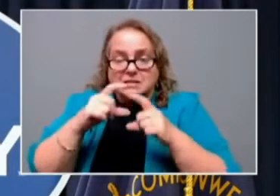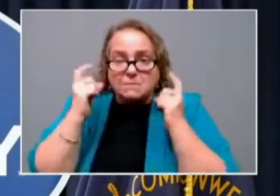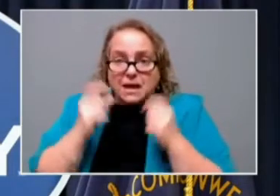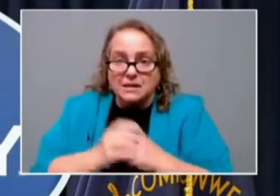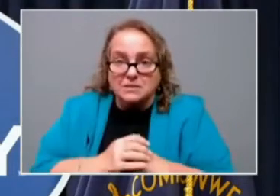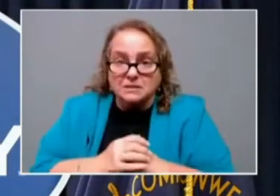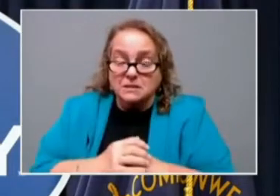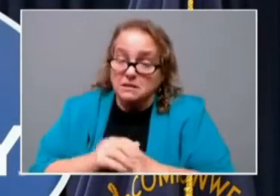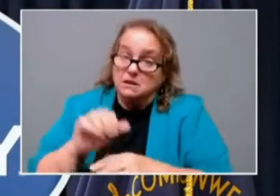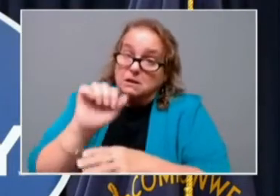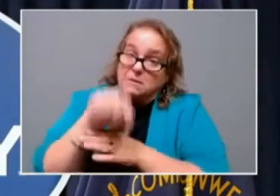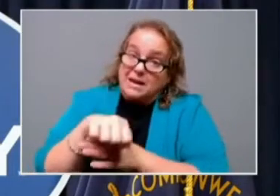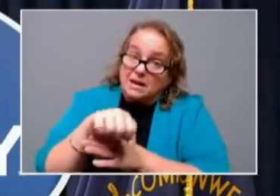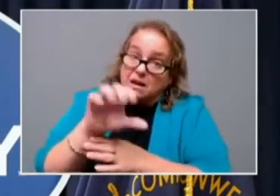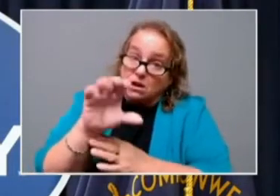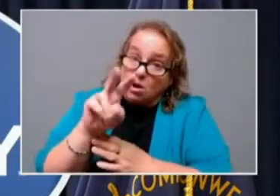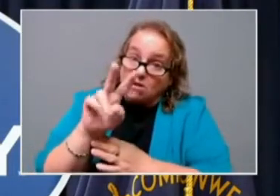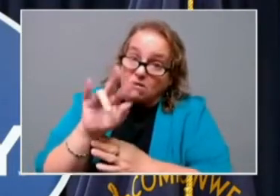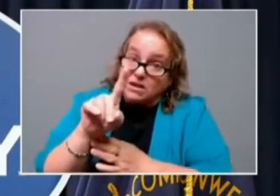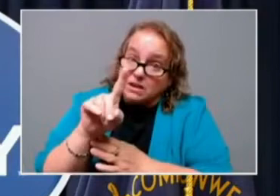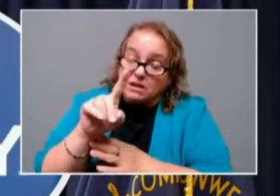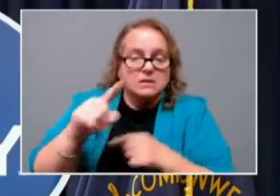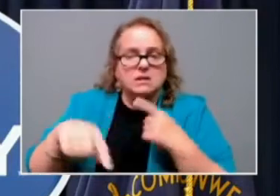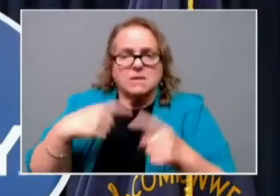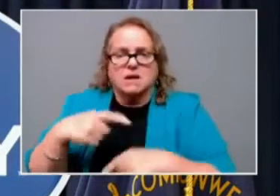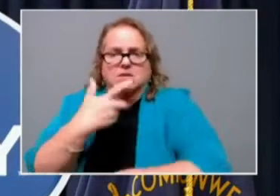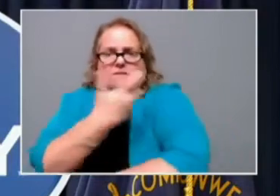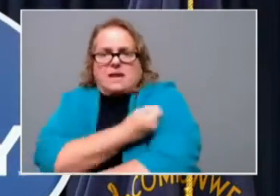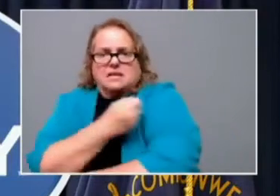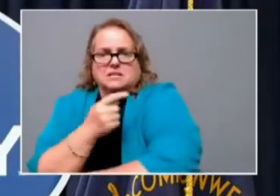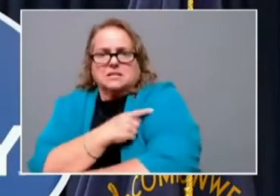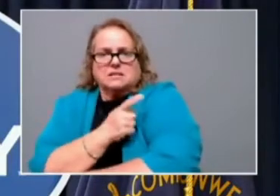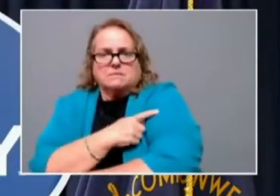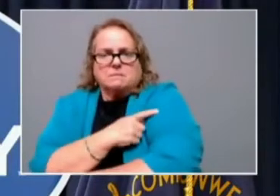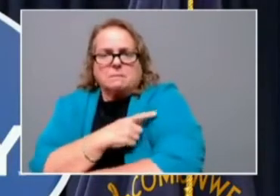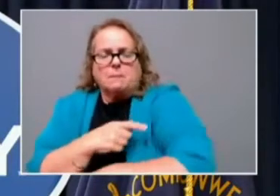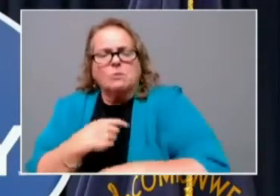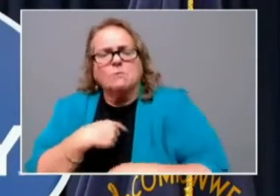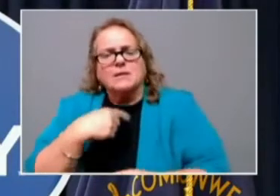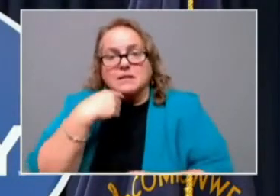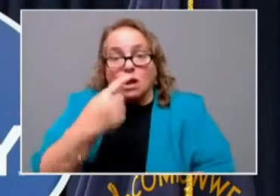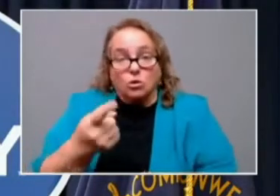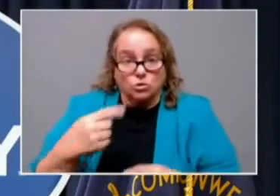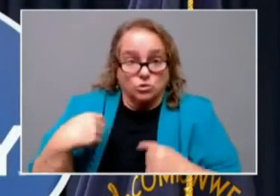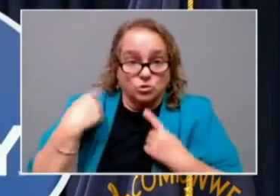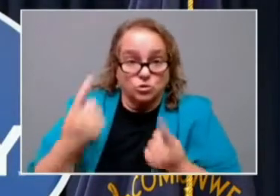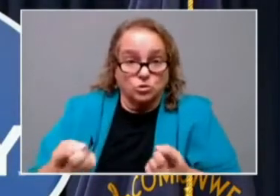about the vaccines. Now, we've been telling you for about two weeks that we